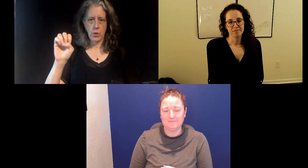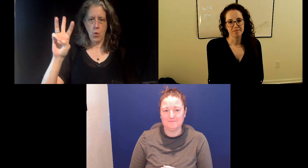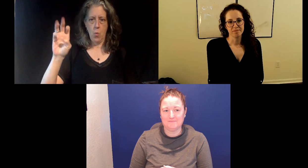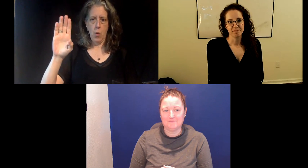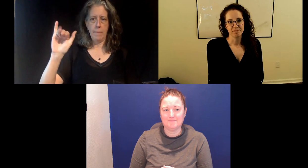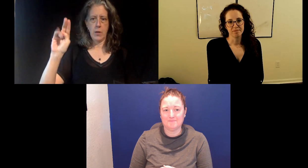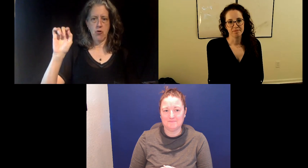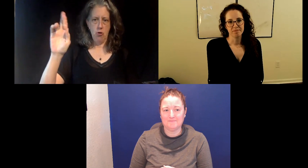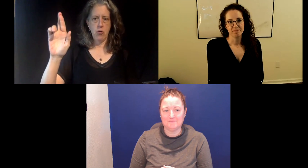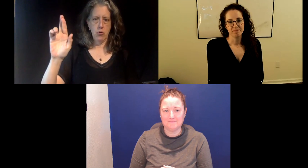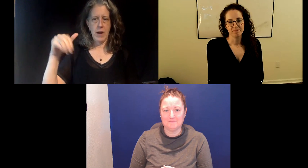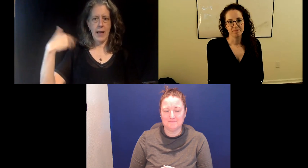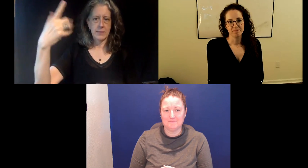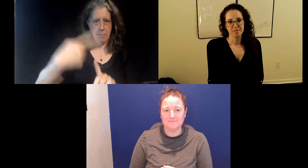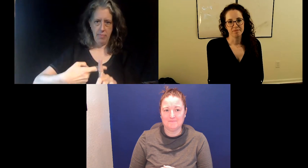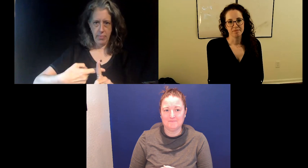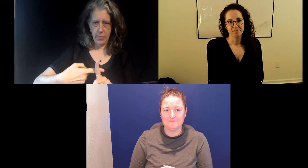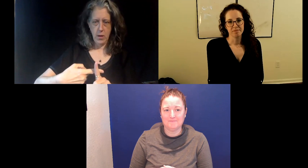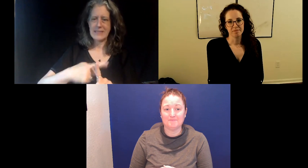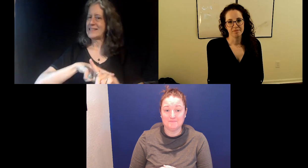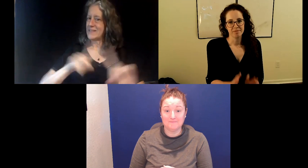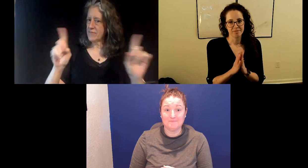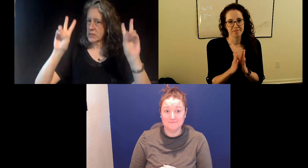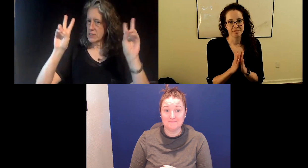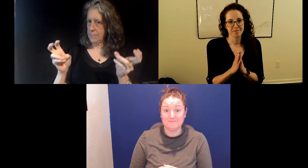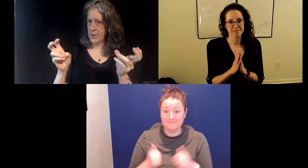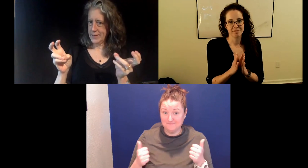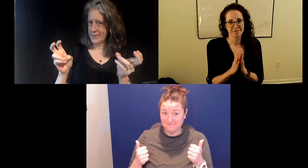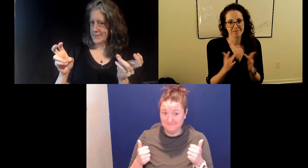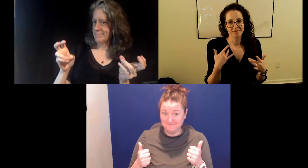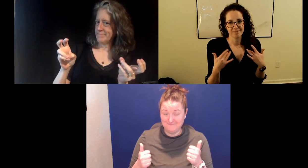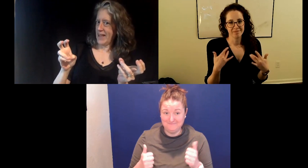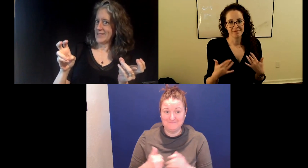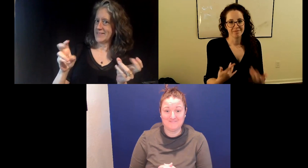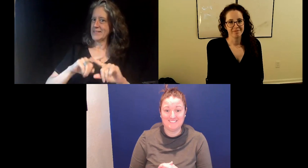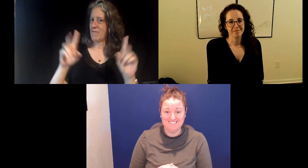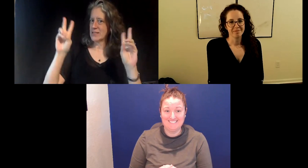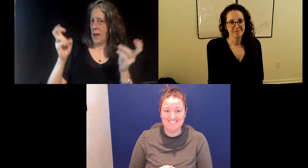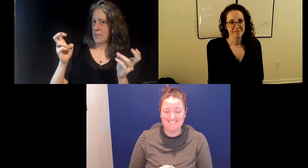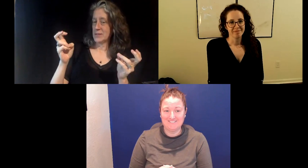um you've mowed our our our mode webinar we're gonna have another one next month we will have